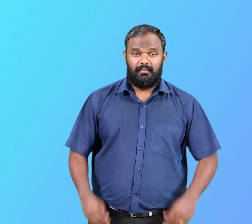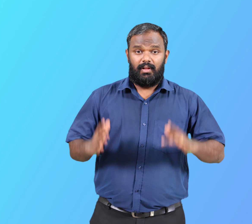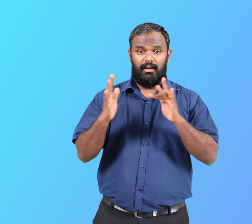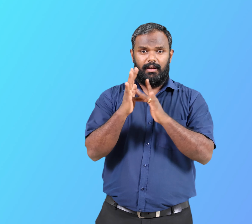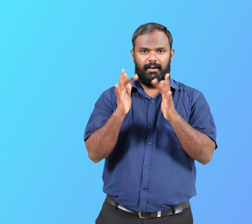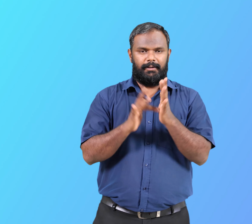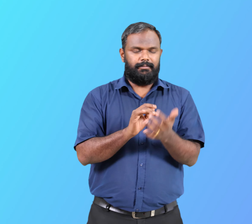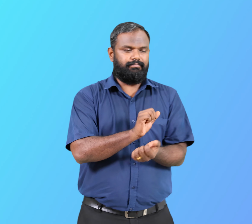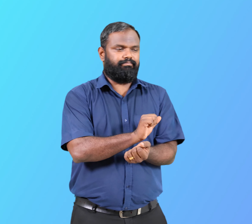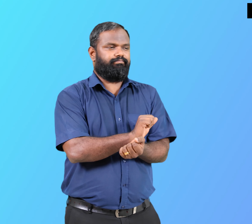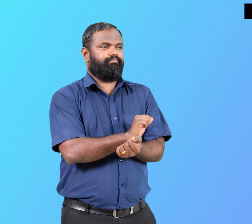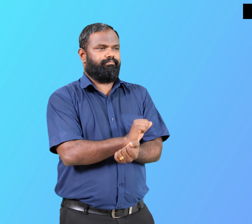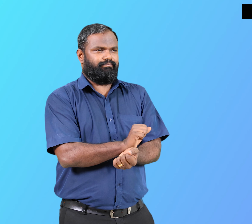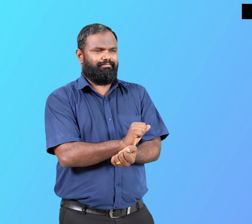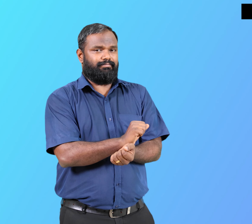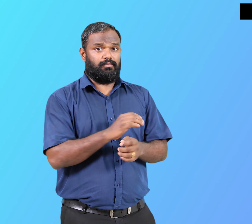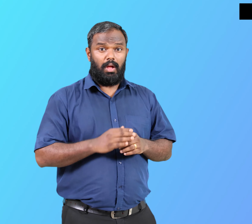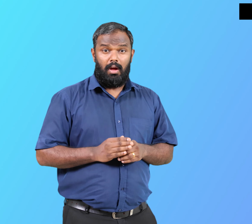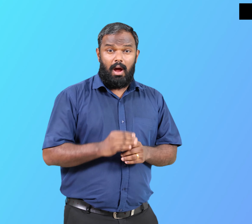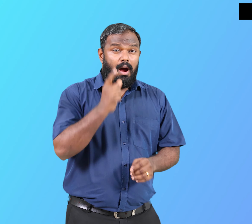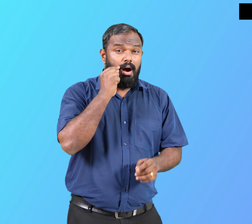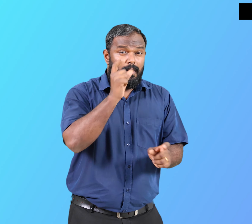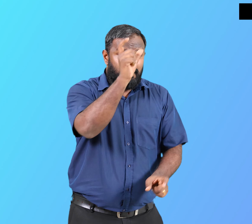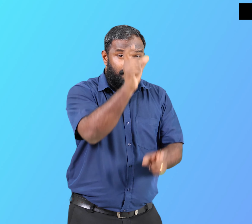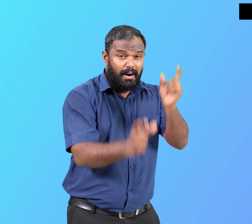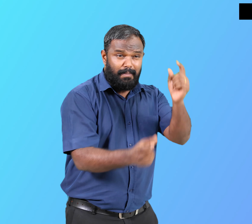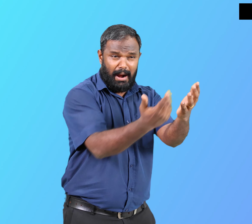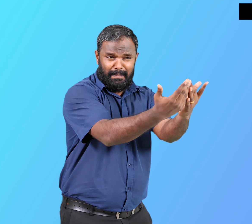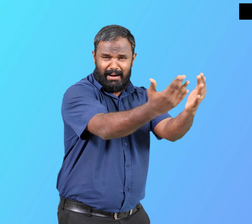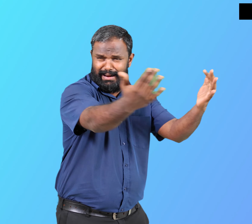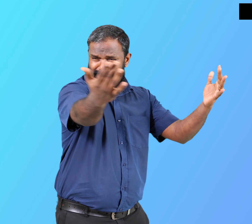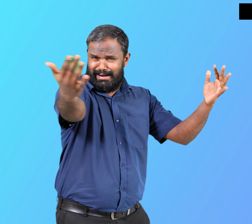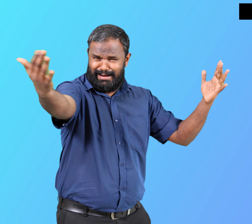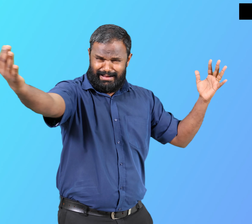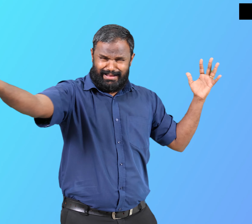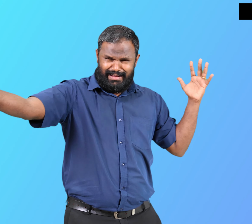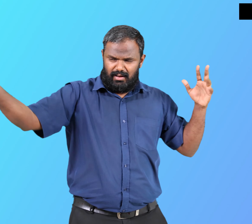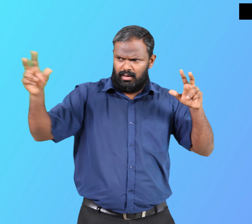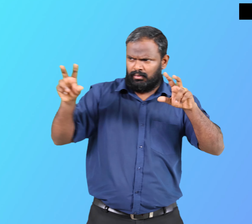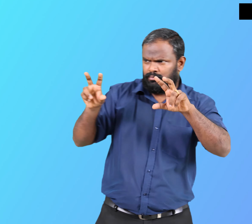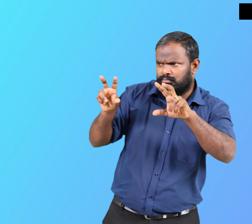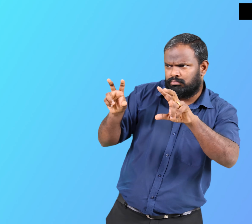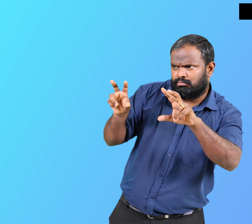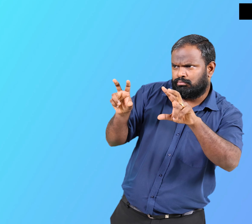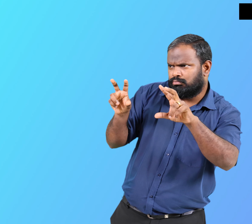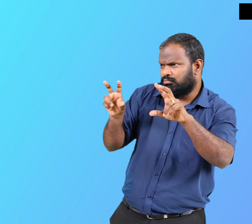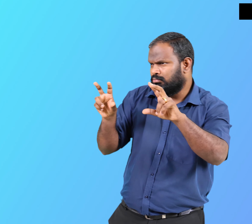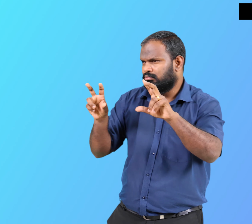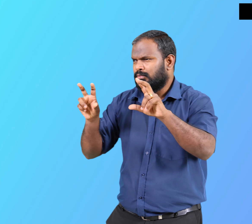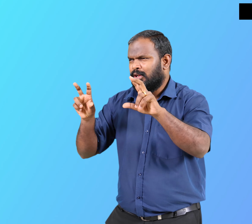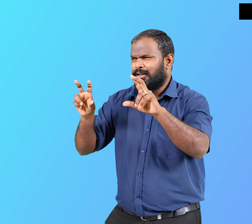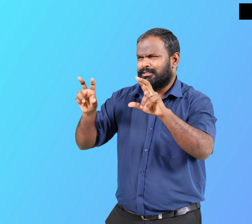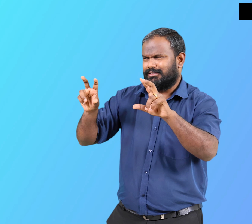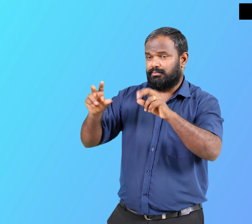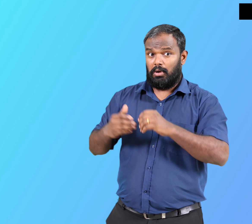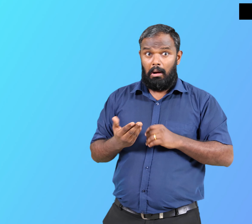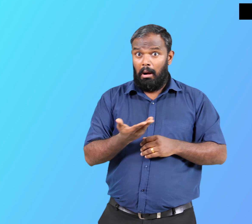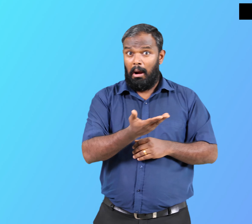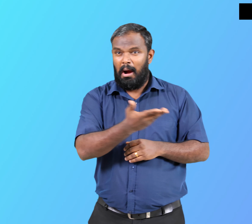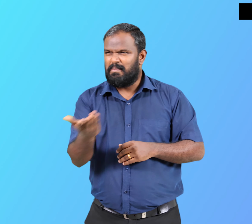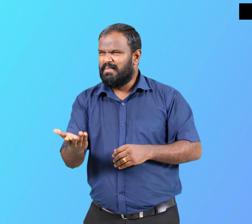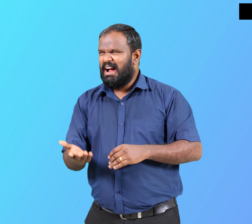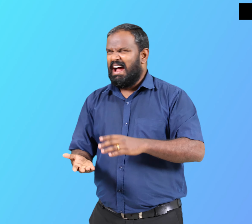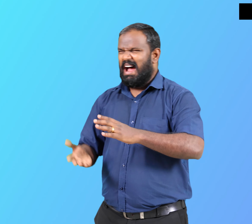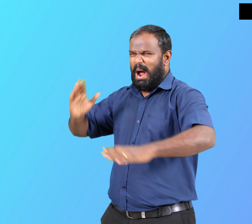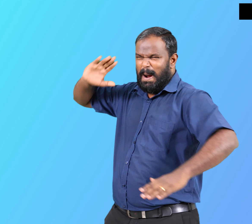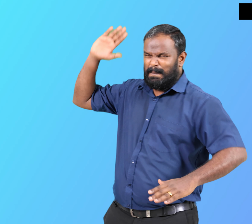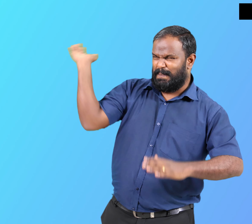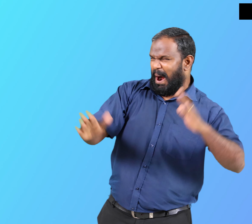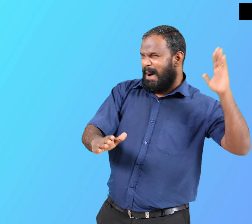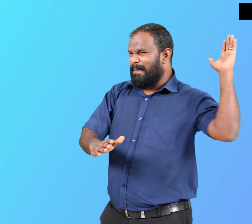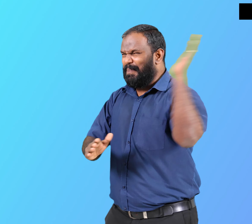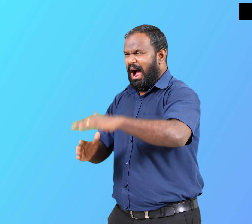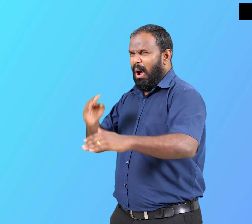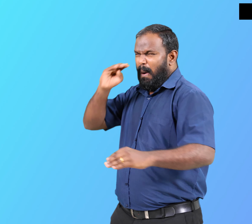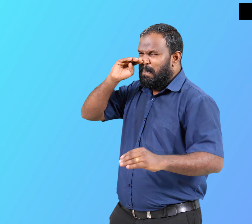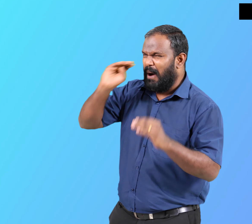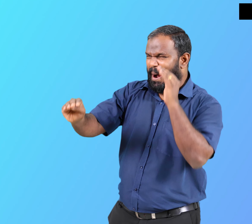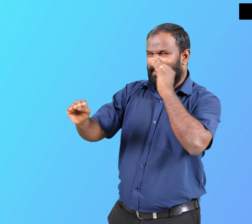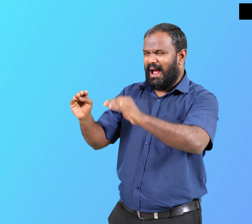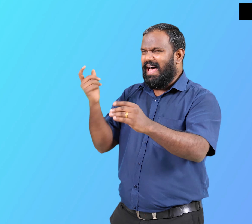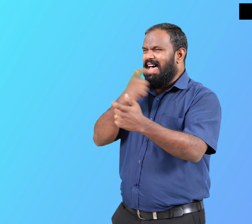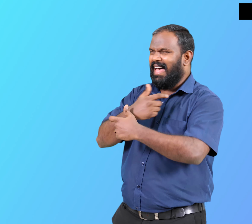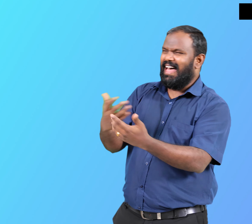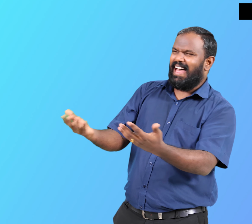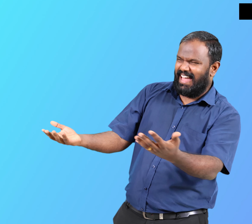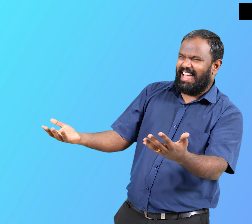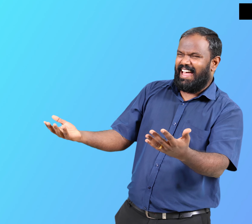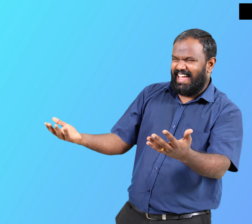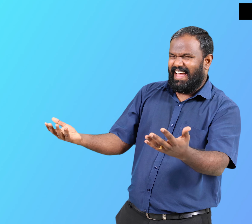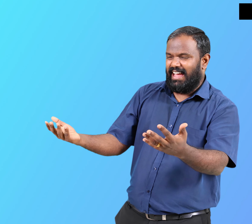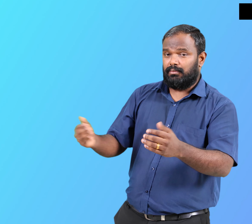The men guarding Jesus made fun of him and beat him.